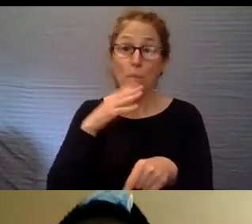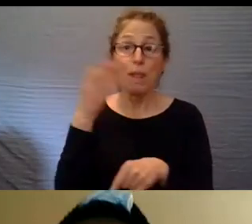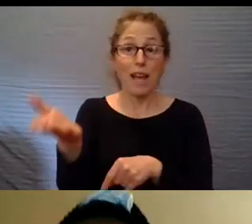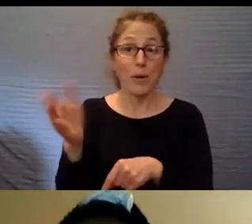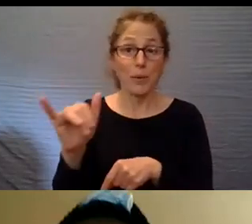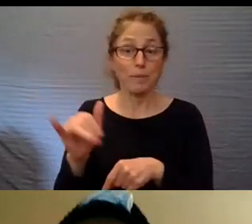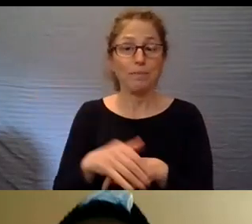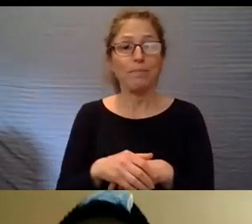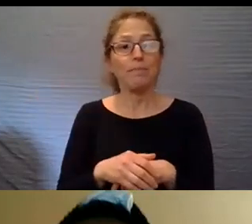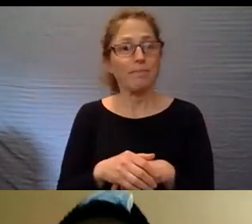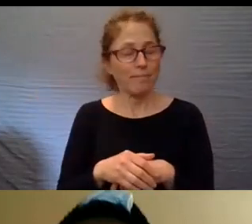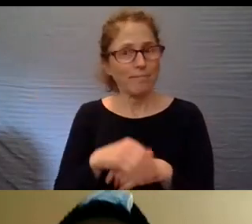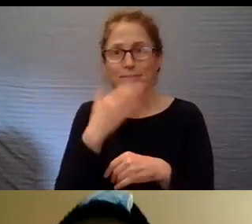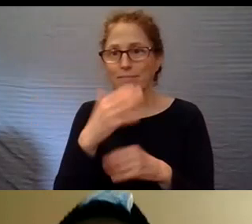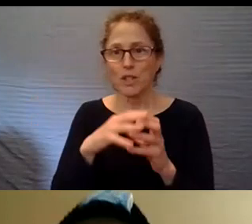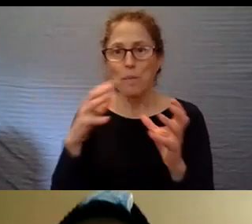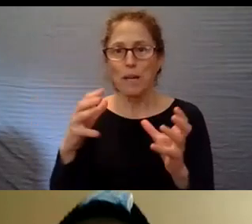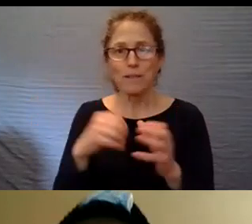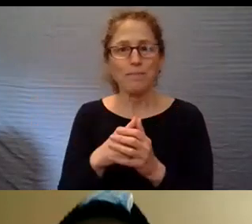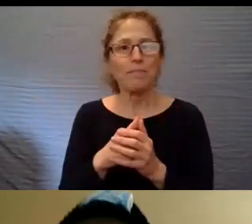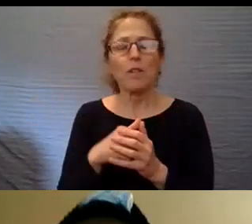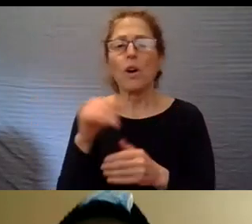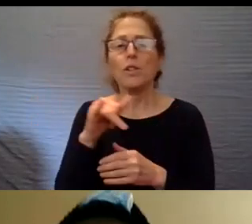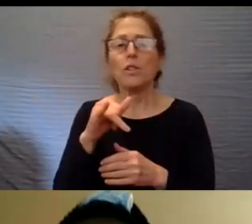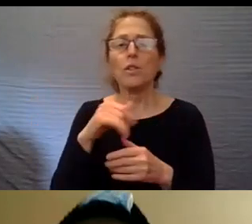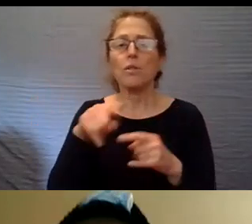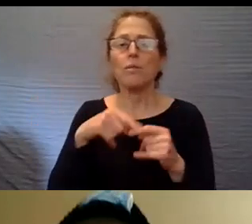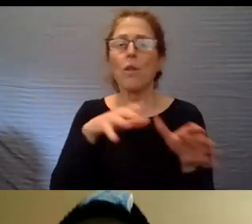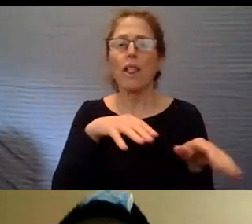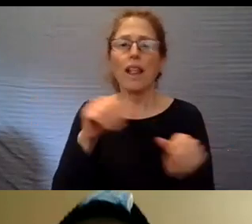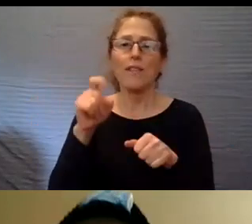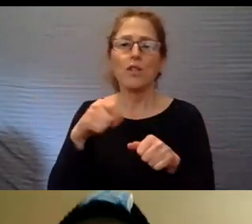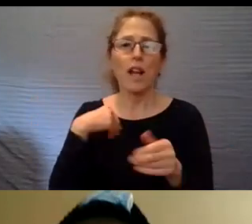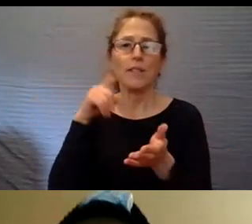Thank you so much. Also, once you leave this, you should have a survey open in your browser.